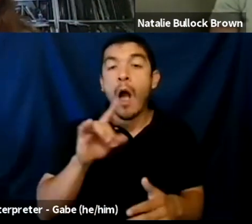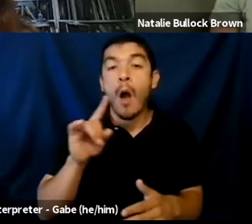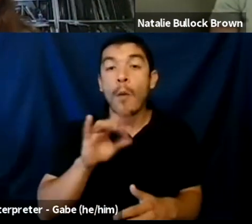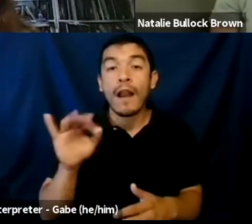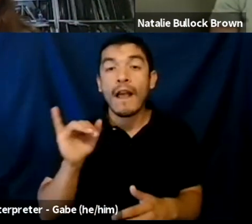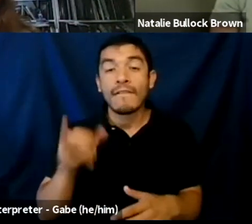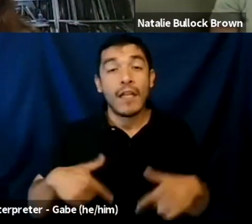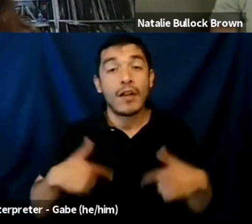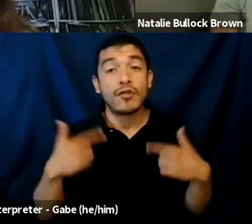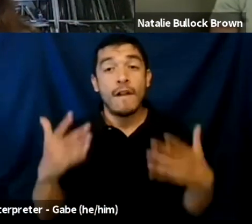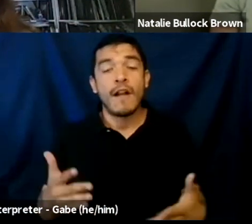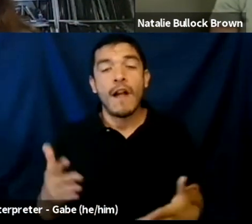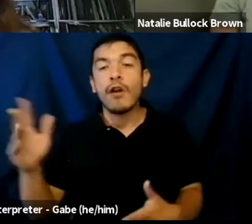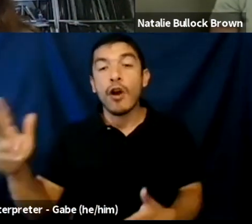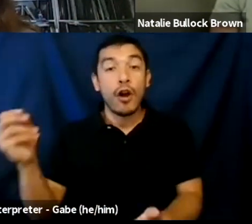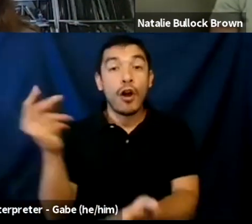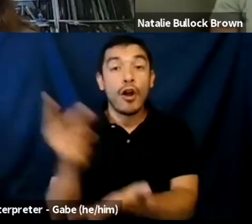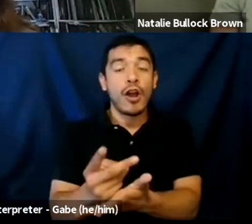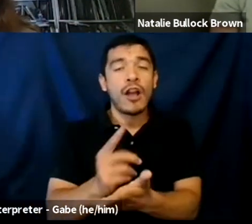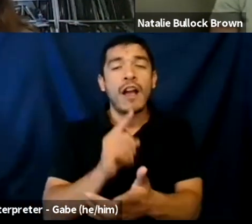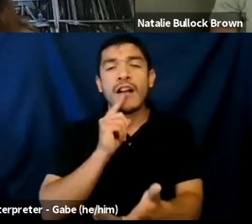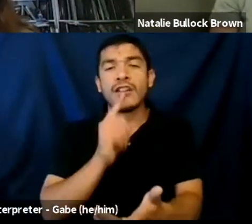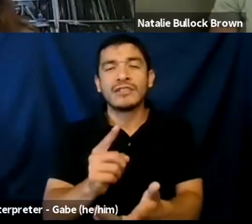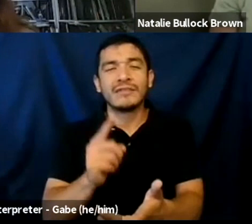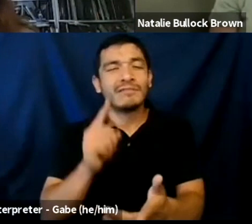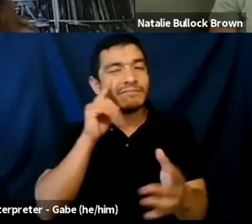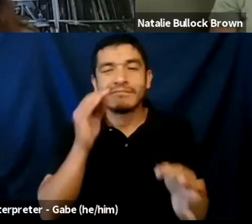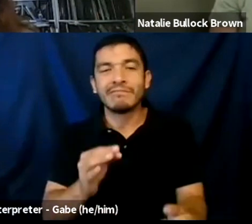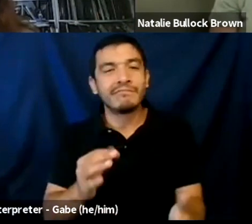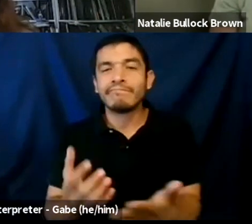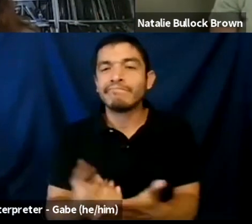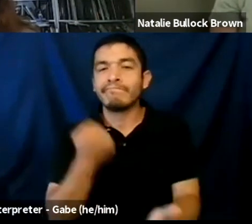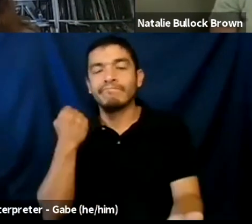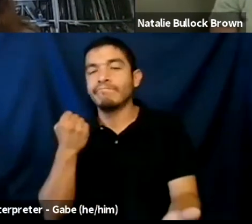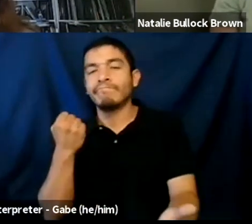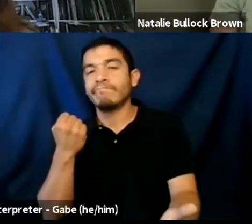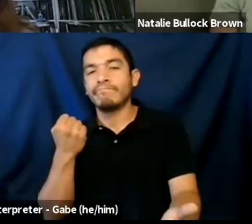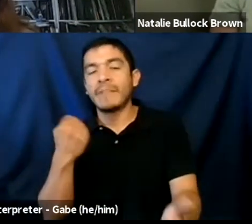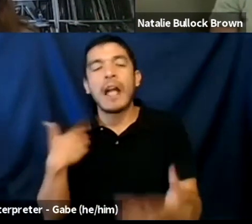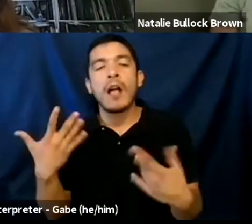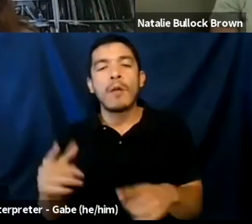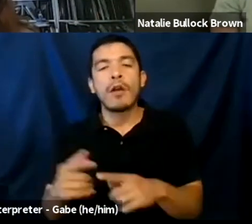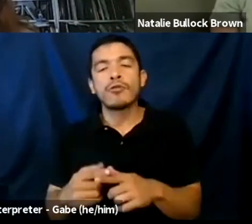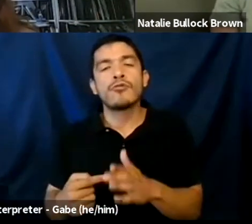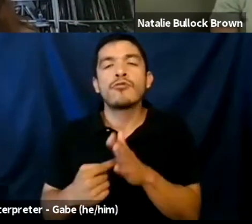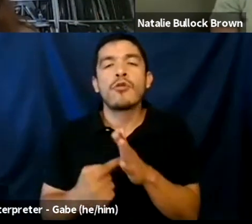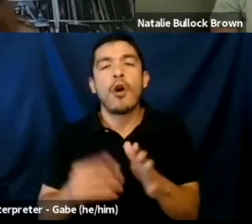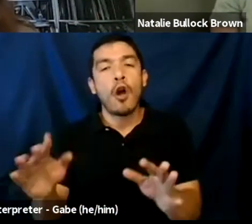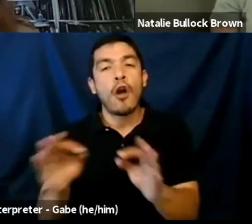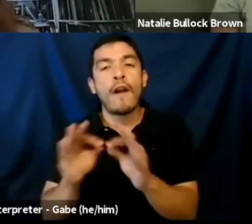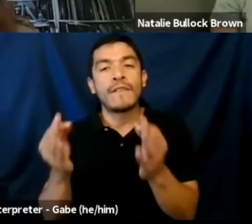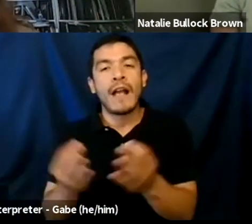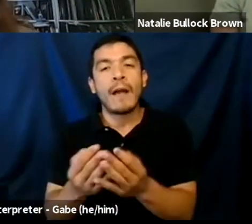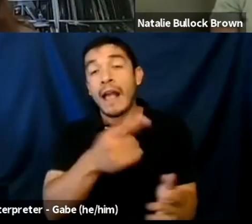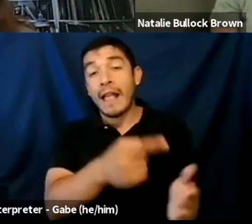because they did not want her family like to be shown. And there were images of her family. So, like, what does that mean